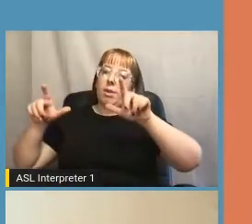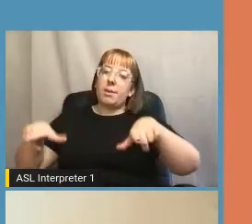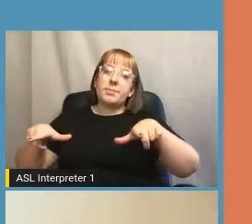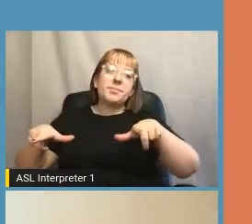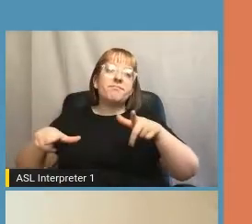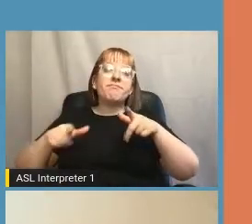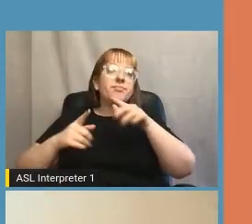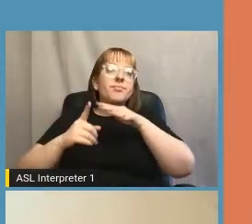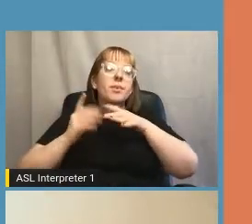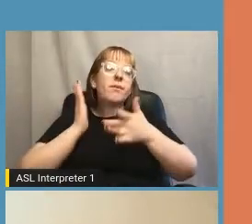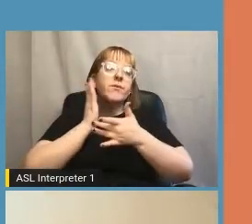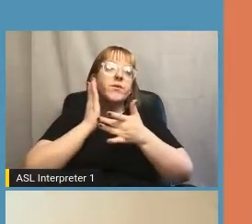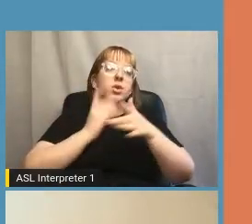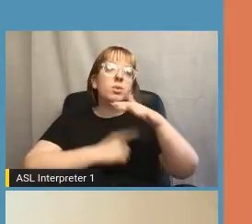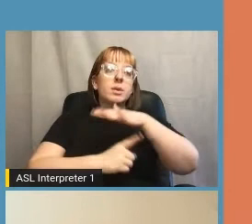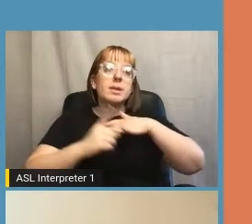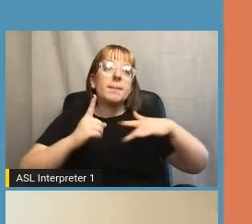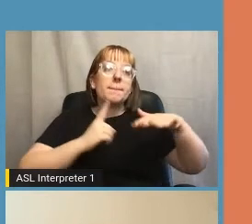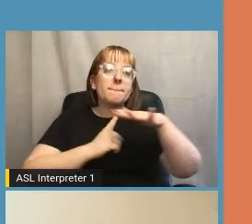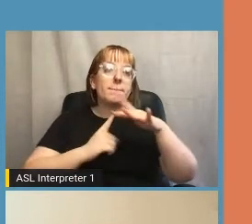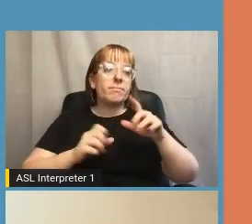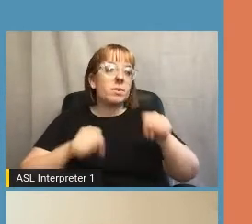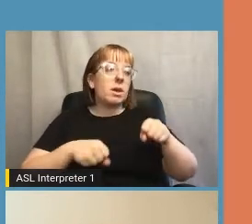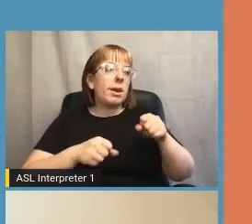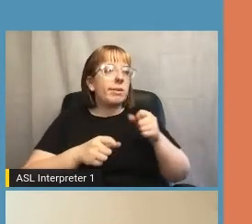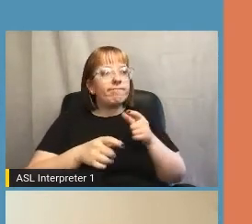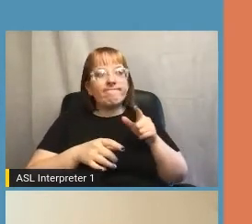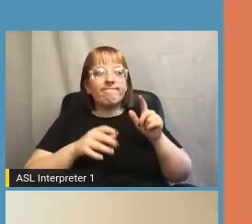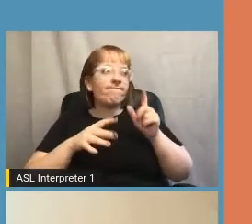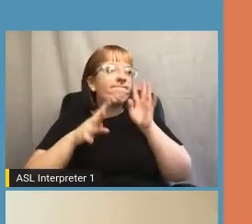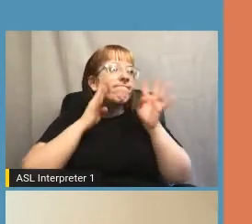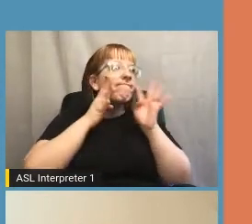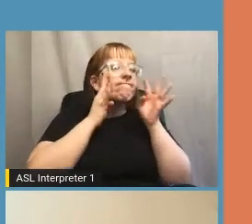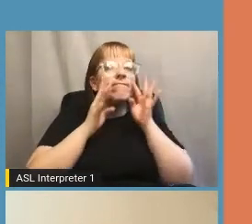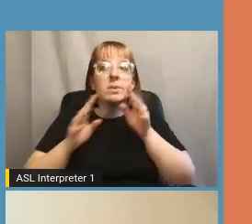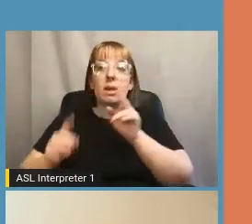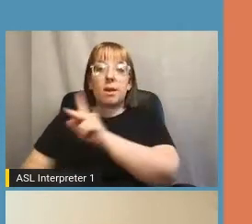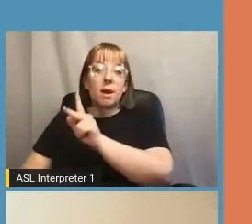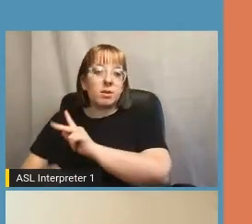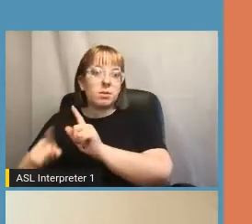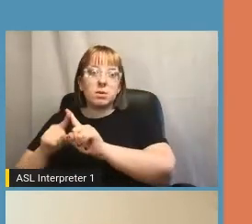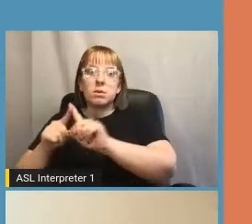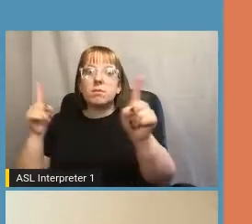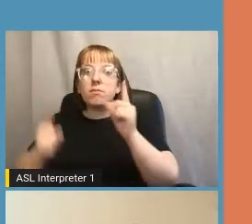[ __ ] matrix is a whole um different experience where you're um choosing which types of layouts